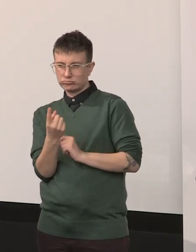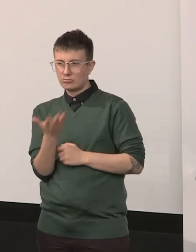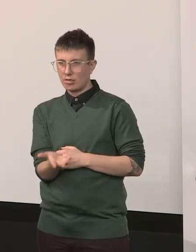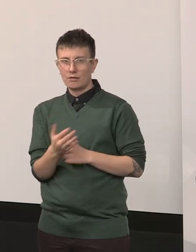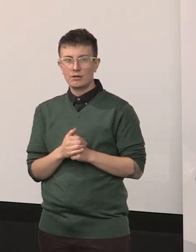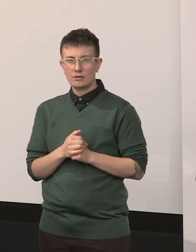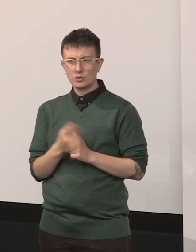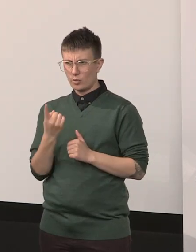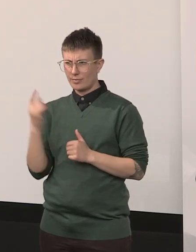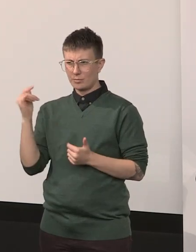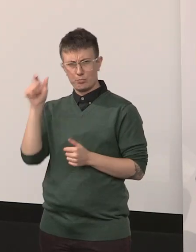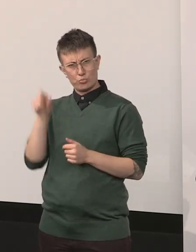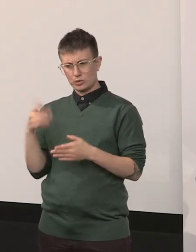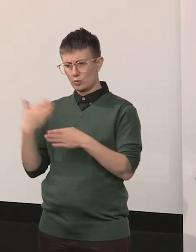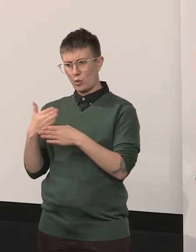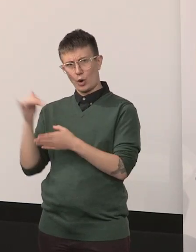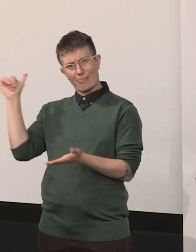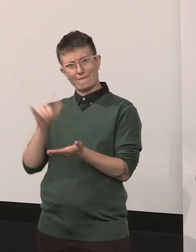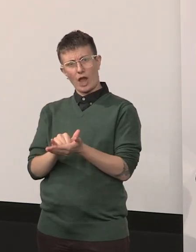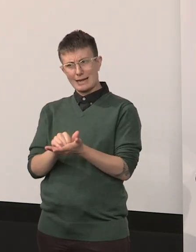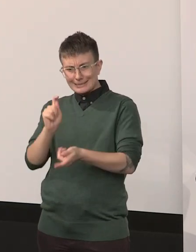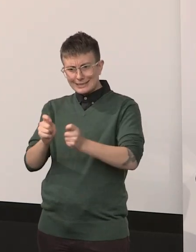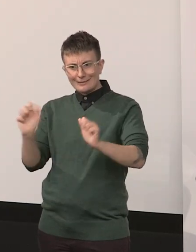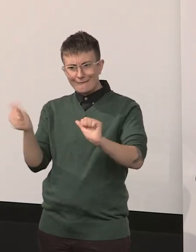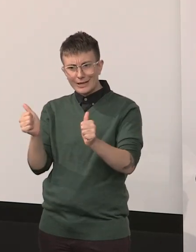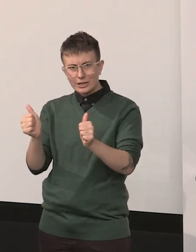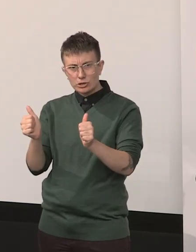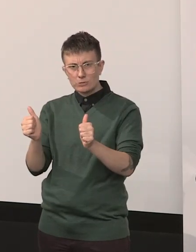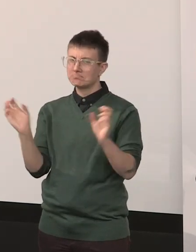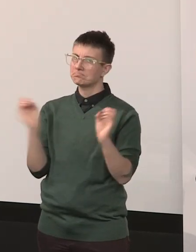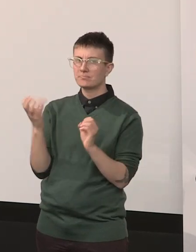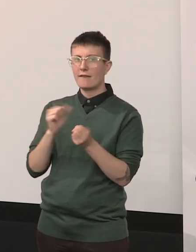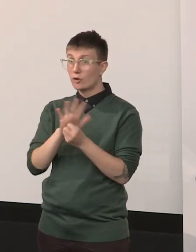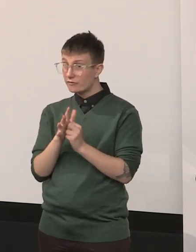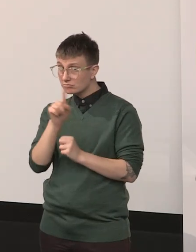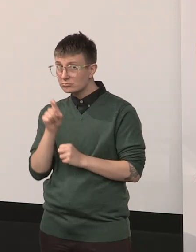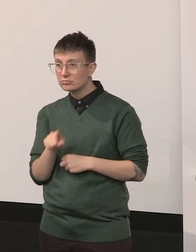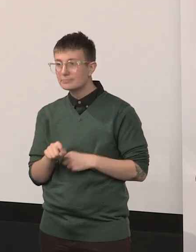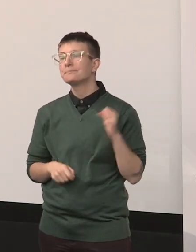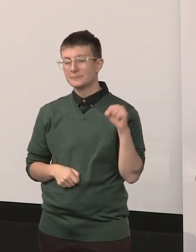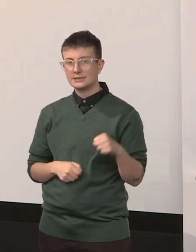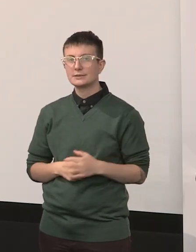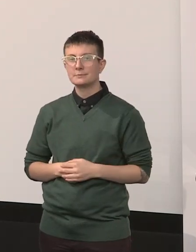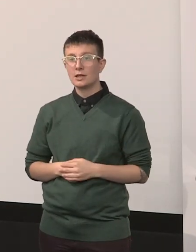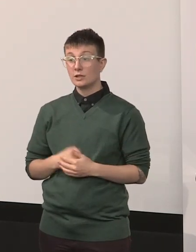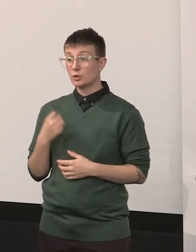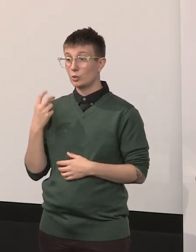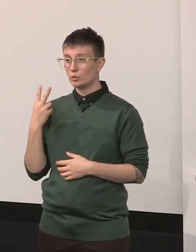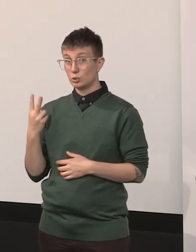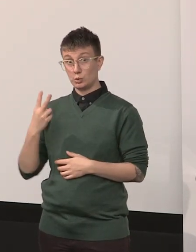school situation, what's the latest on that? I understand that the flight attendant tested negative? Yes, I